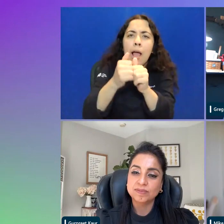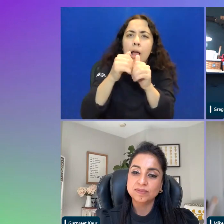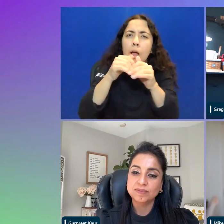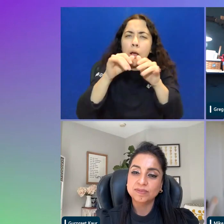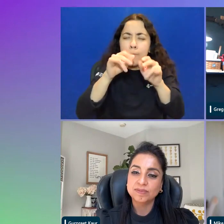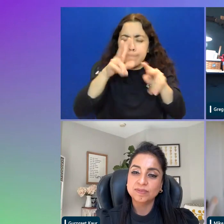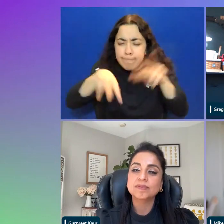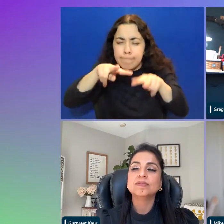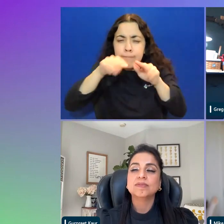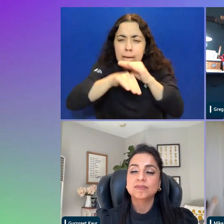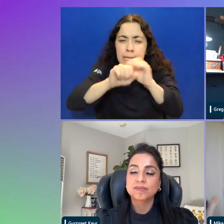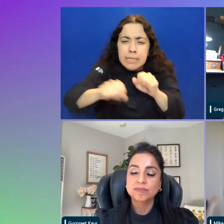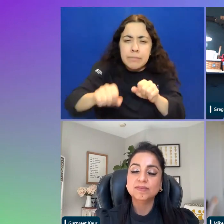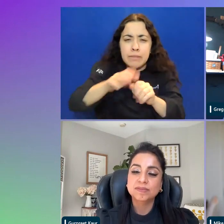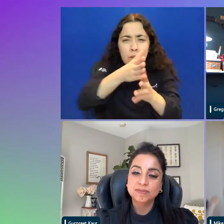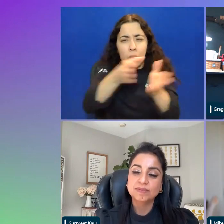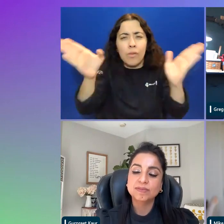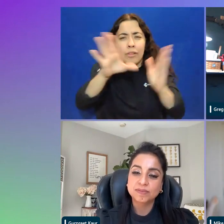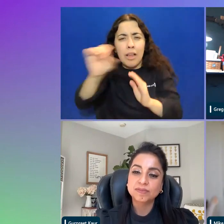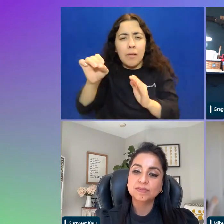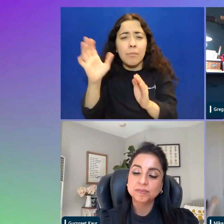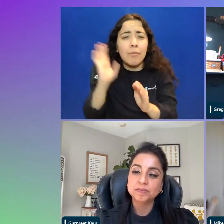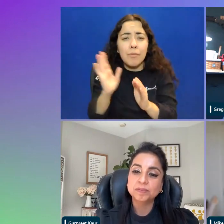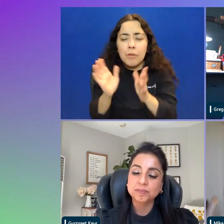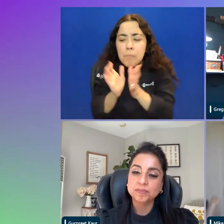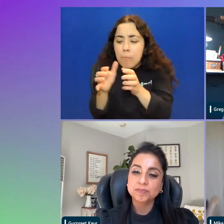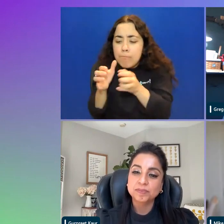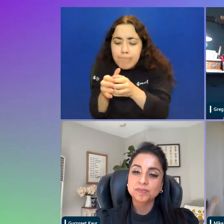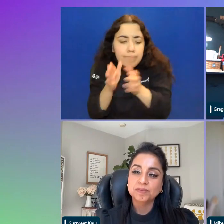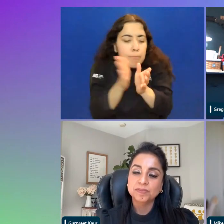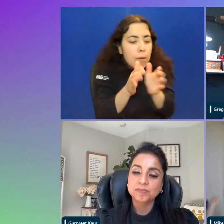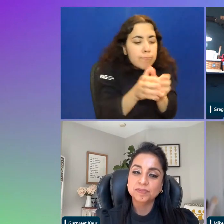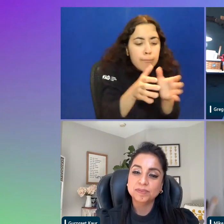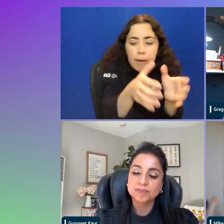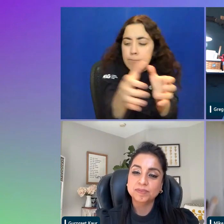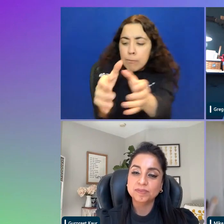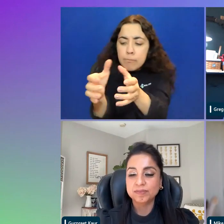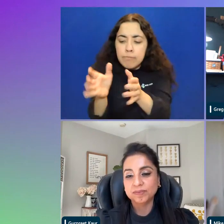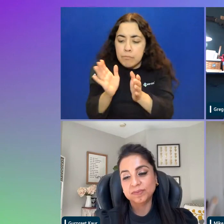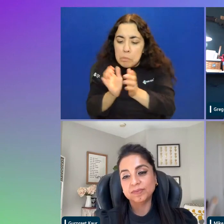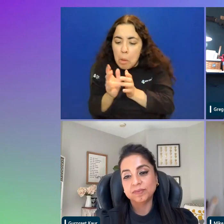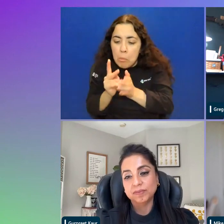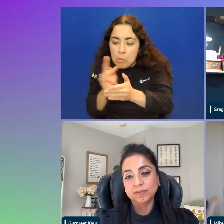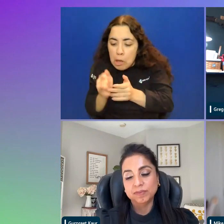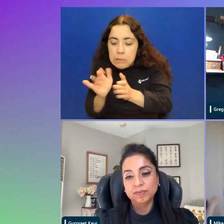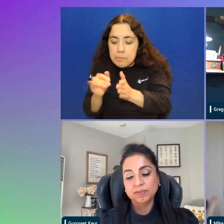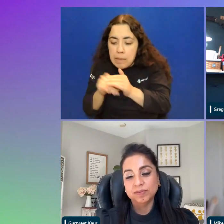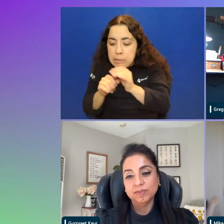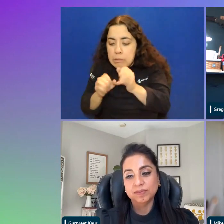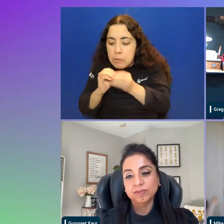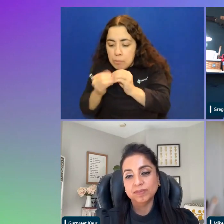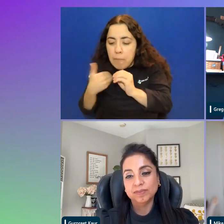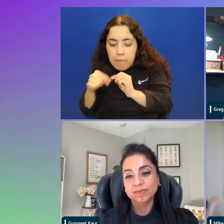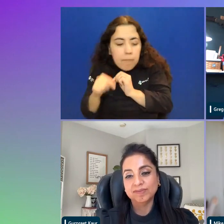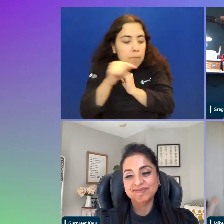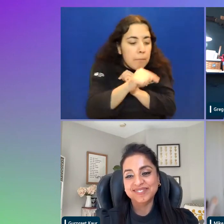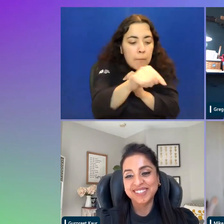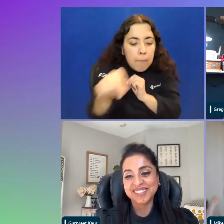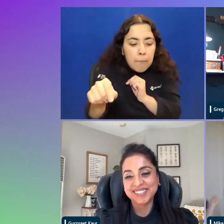was in places. It was for small projects. And so I realized very quickly, well, very quickly, I realized very late. It seemed